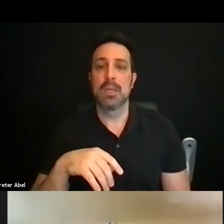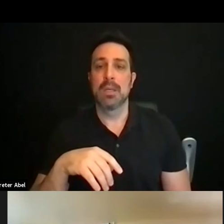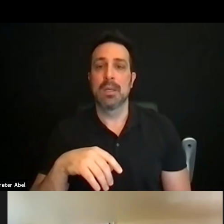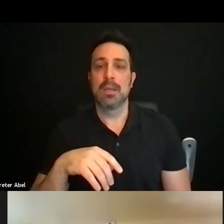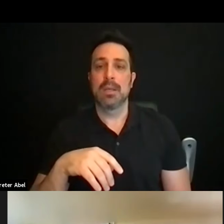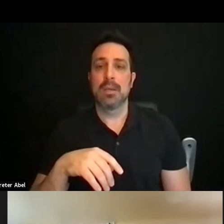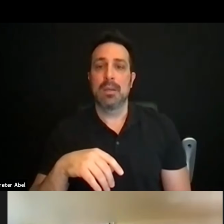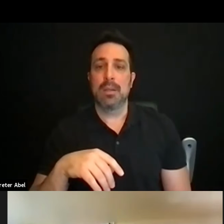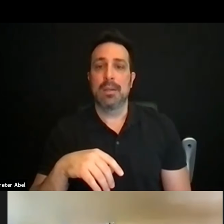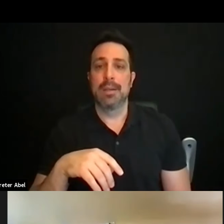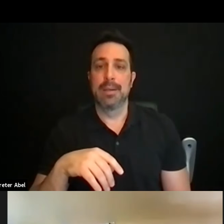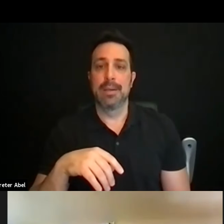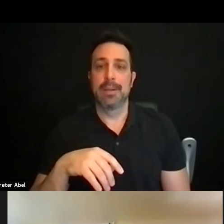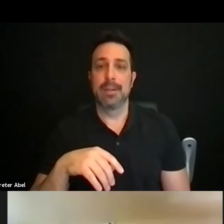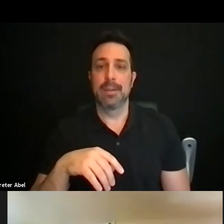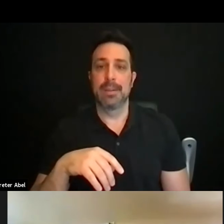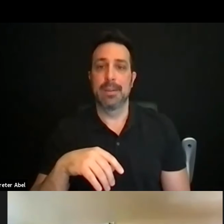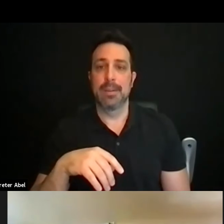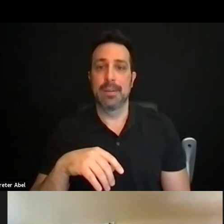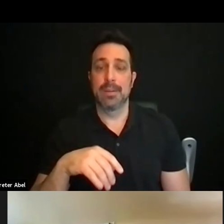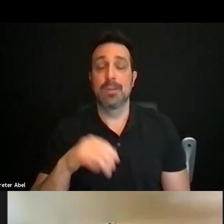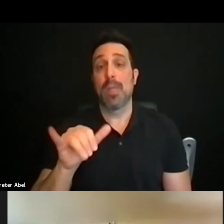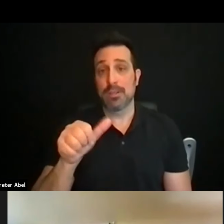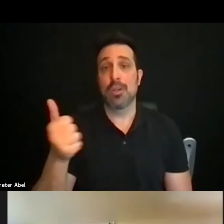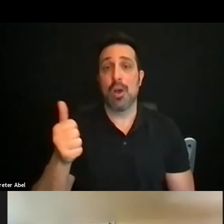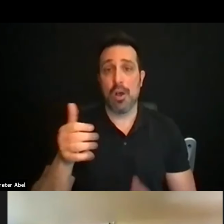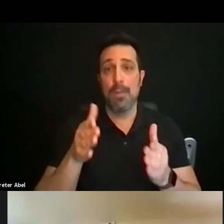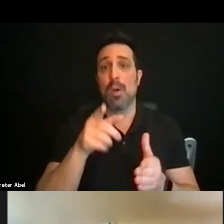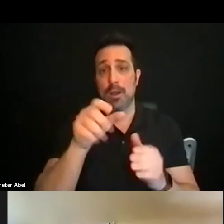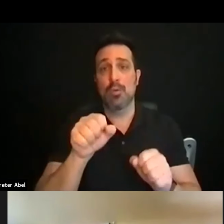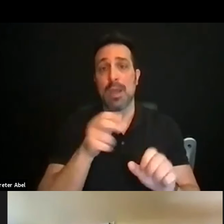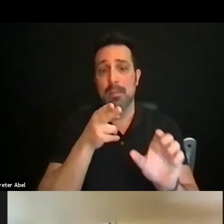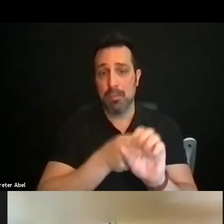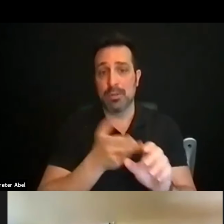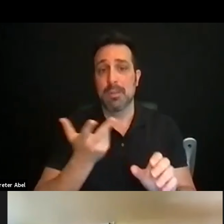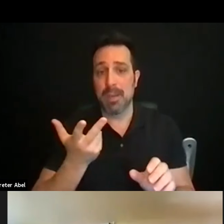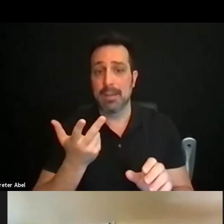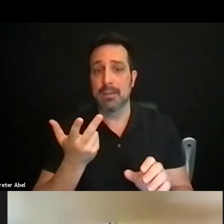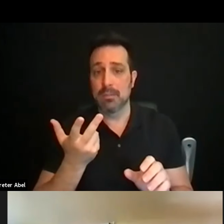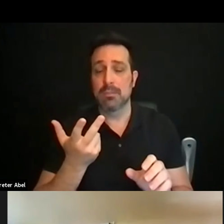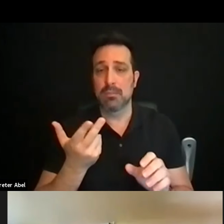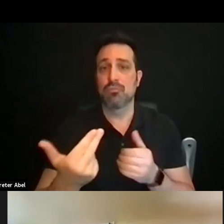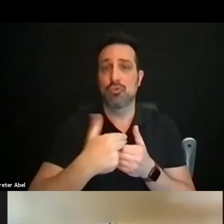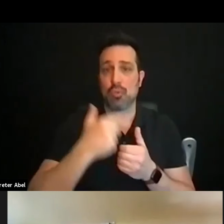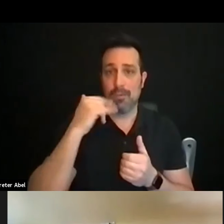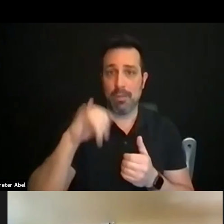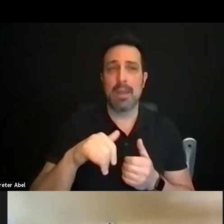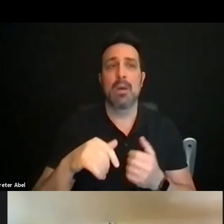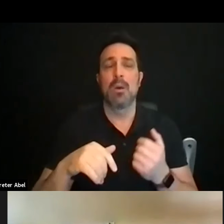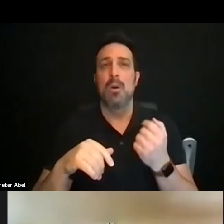and we also so we hold them online since COVID and